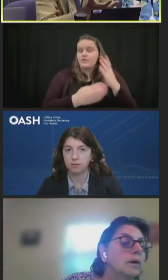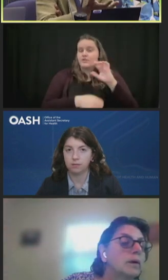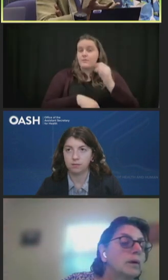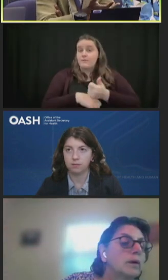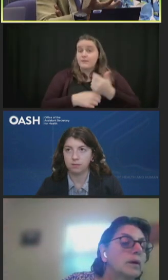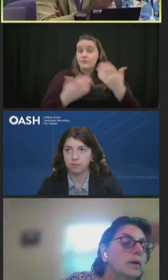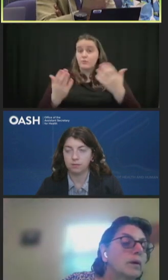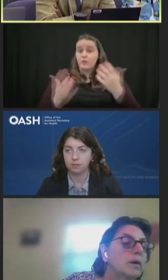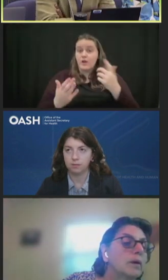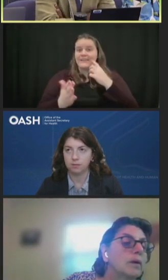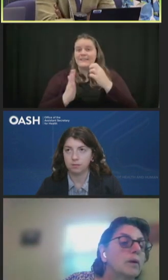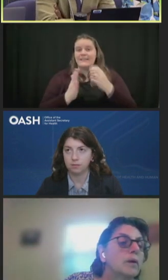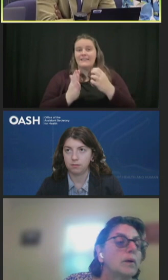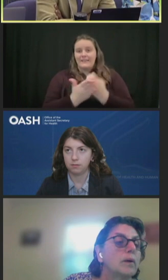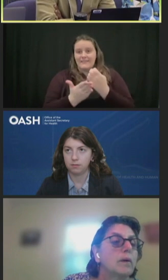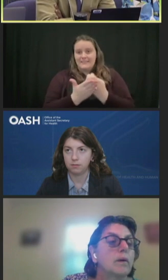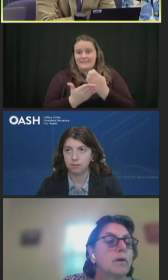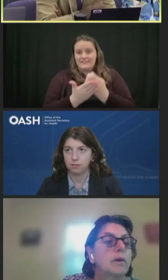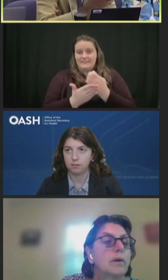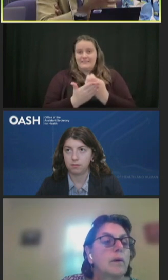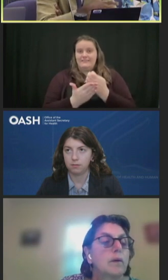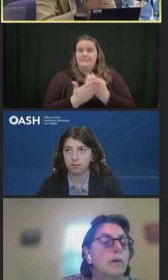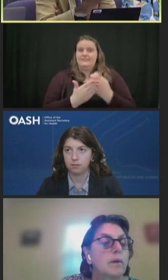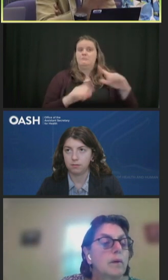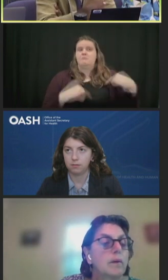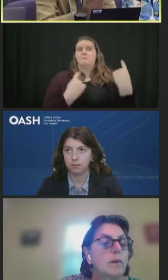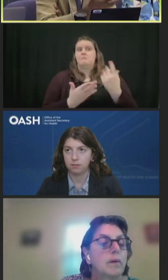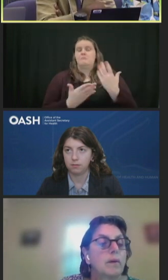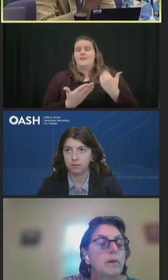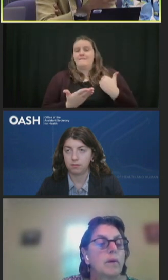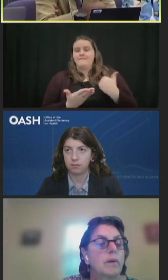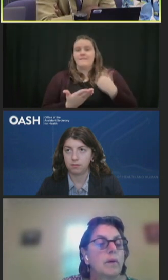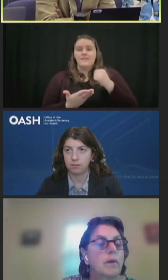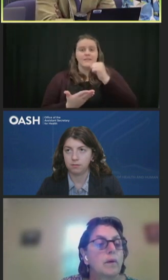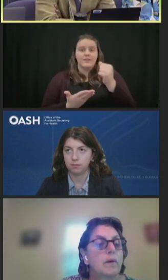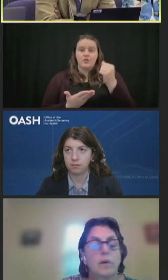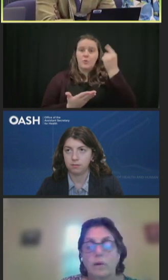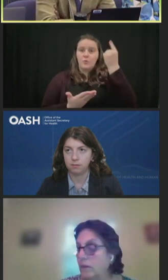they have and does not consider coverage or insurance coverage in their recommendations